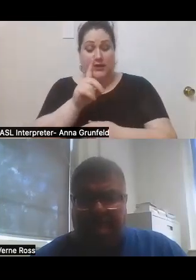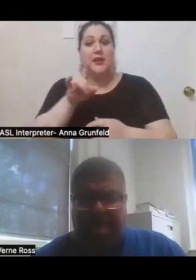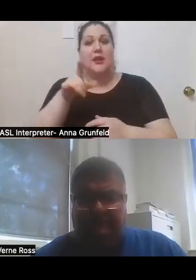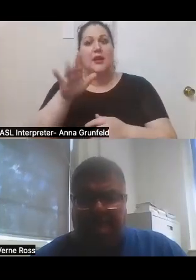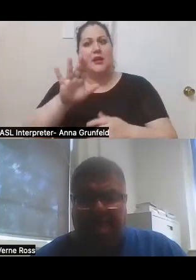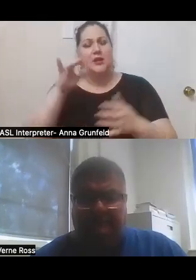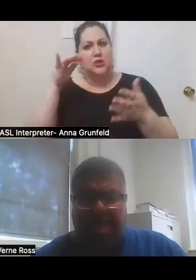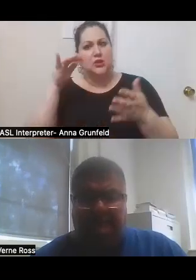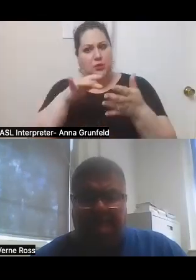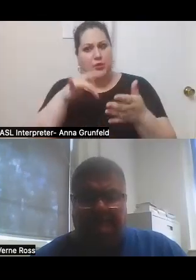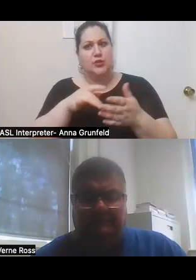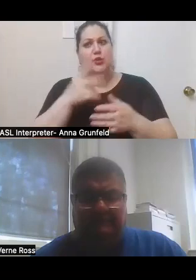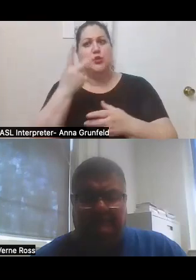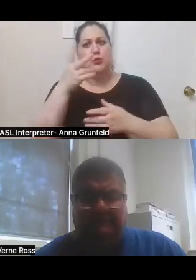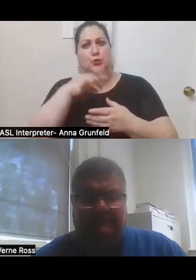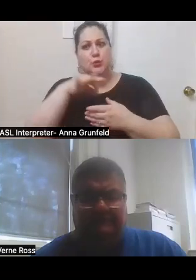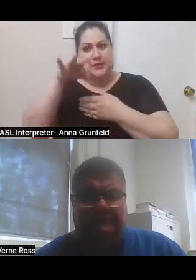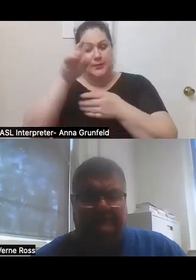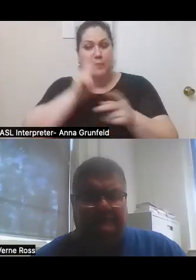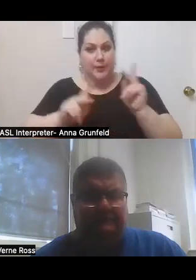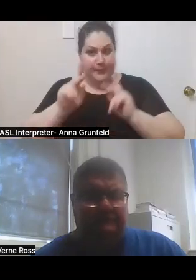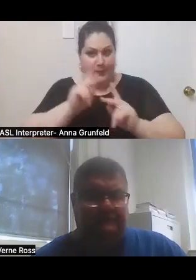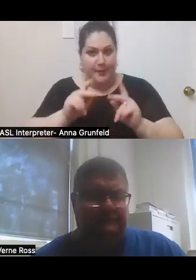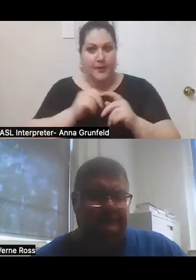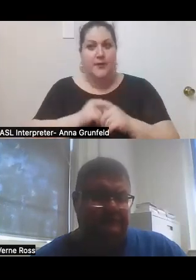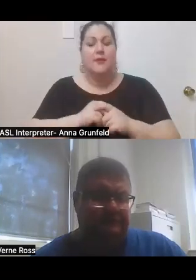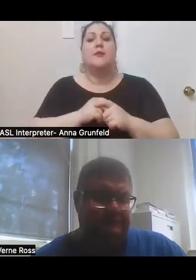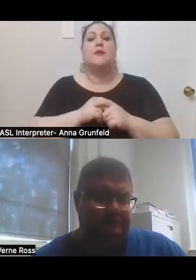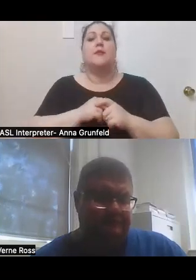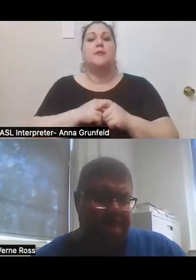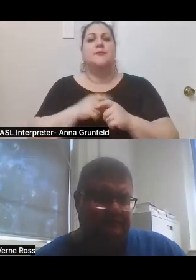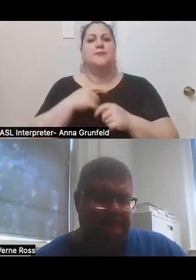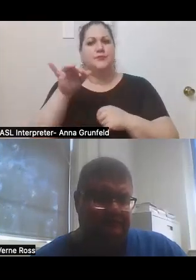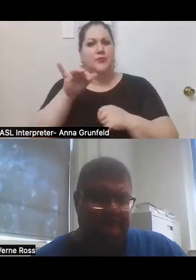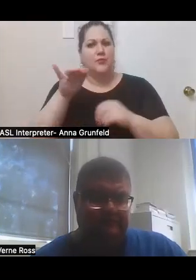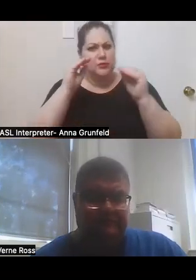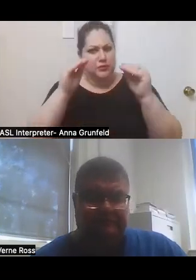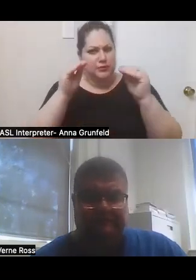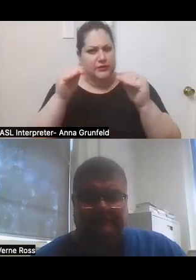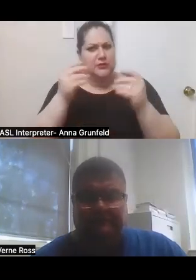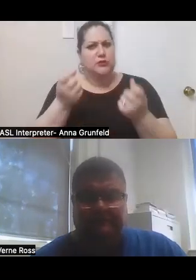He has also taught several courses at the Center for Indigenous Studies, Department at U of T.